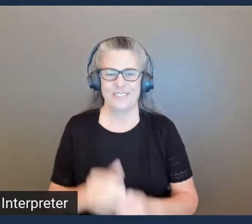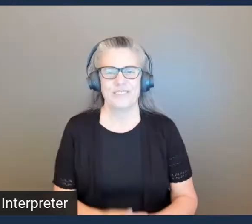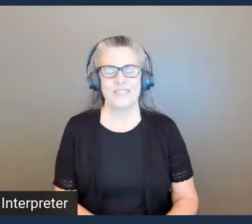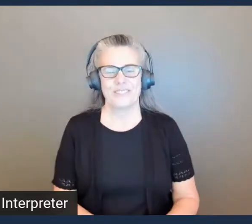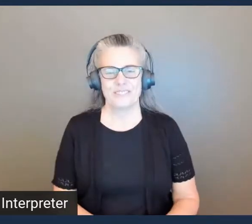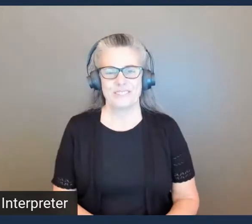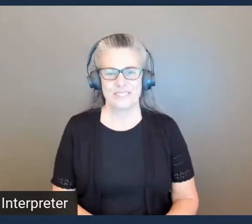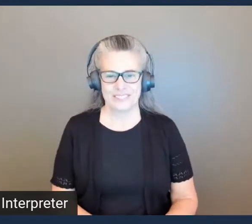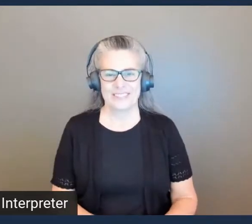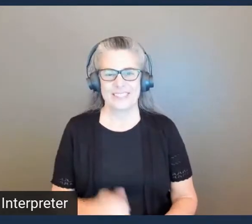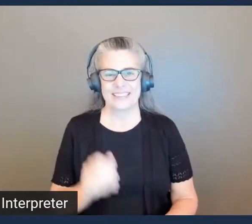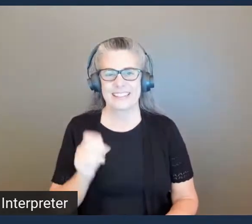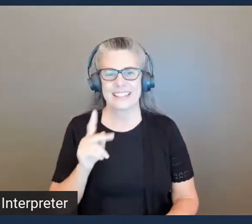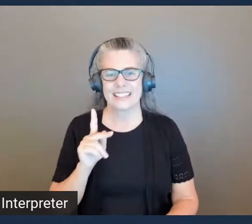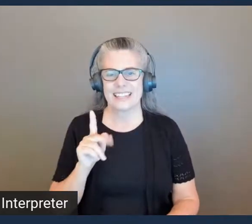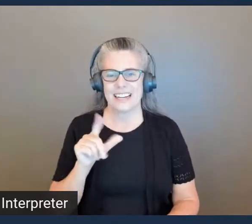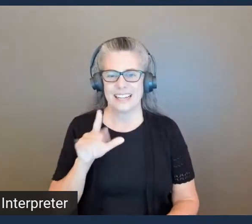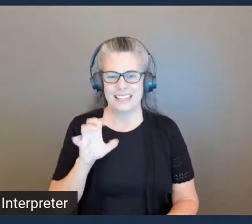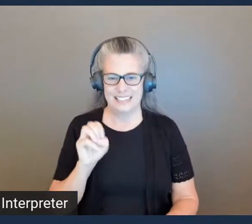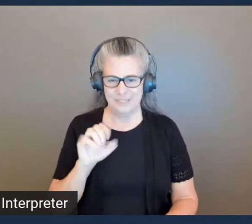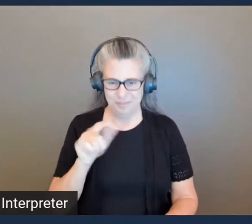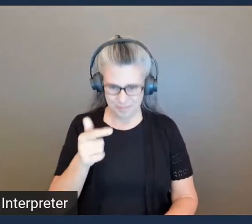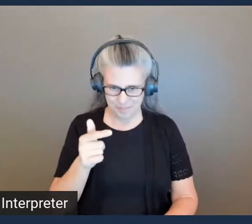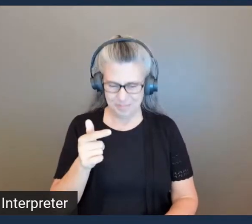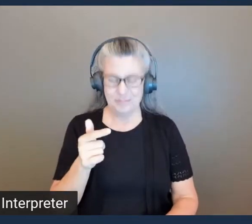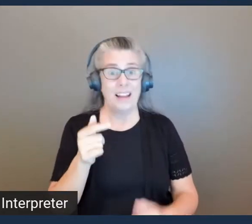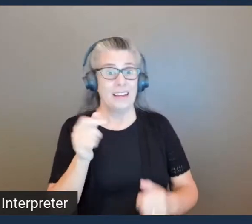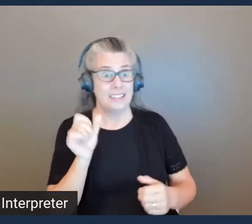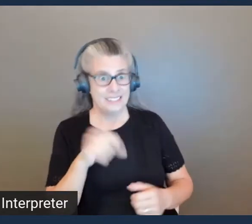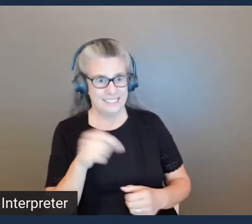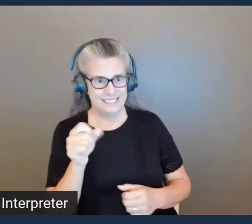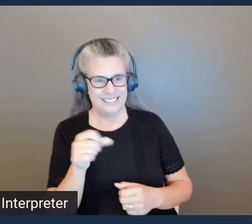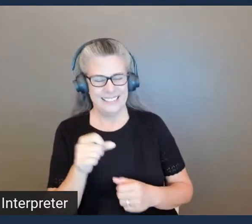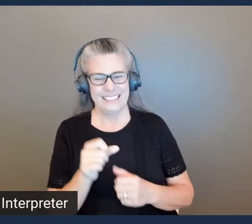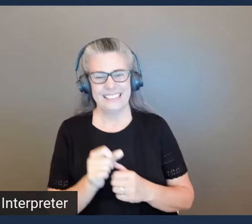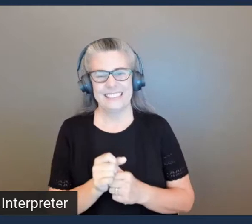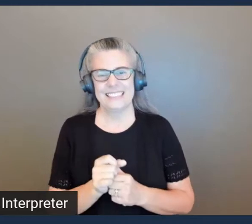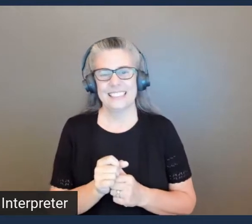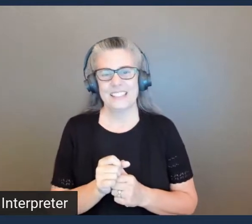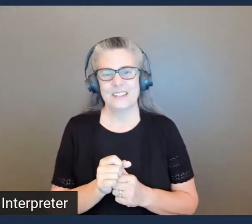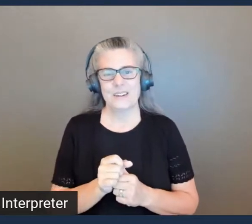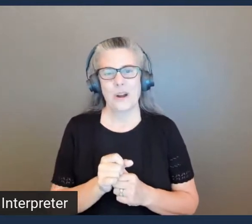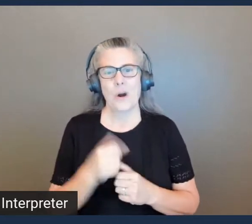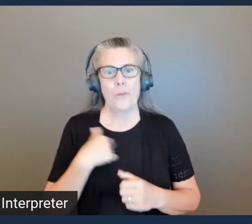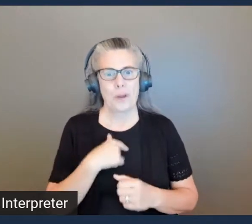Absolutely, hey, how's it going, Sumedha. I hear that we are gonna be talking